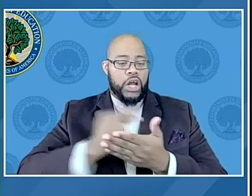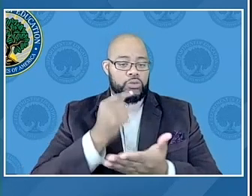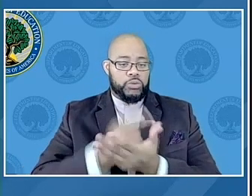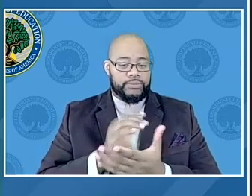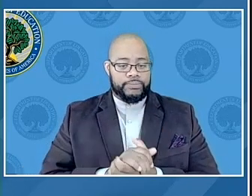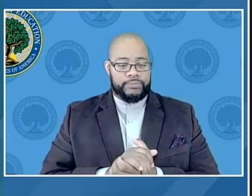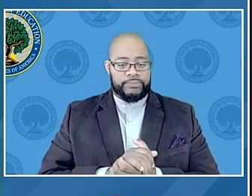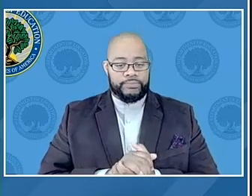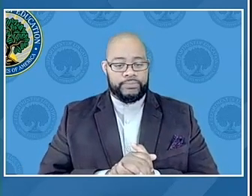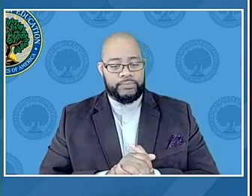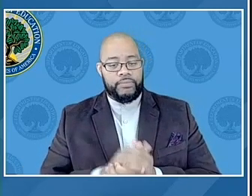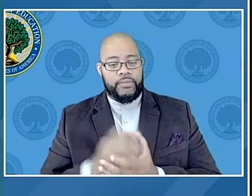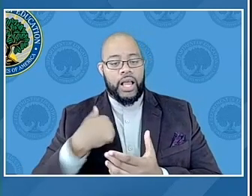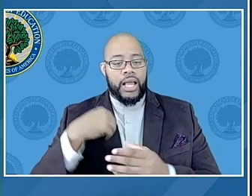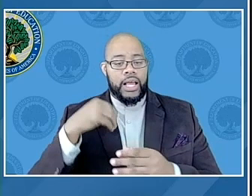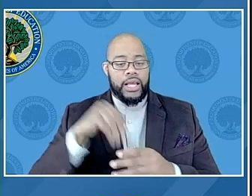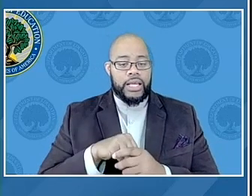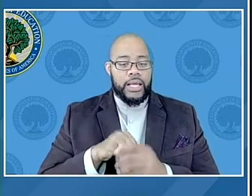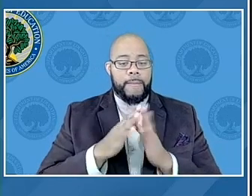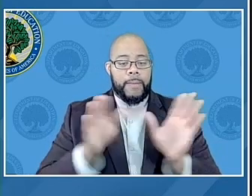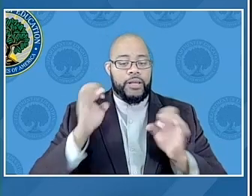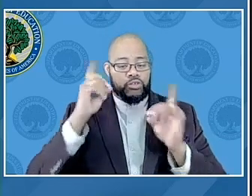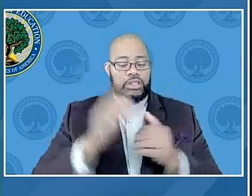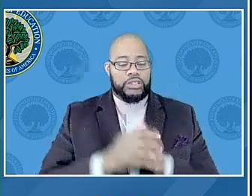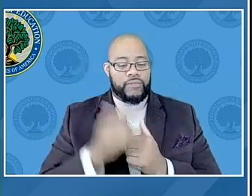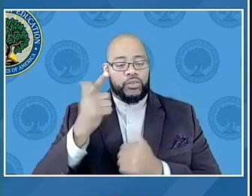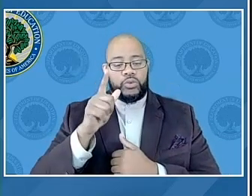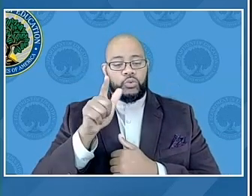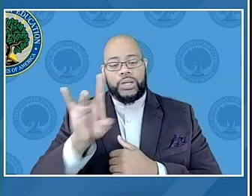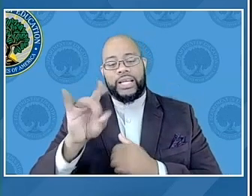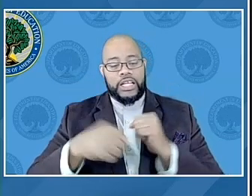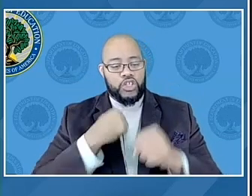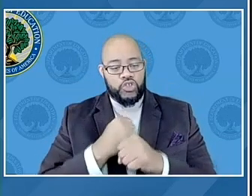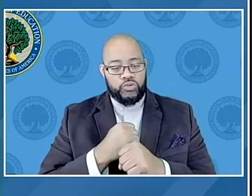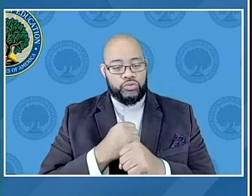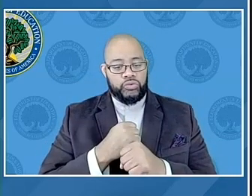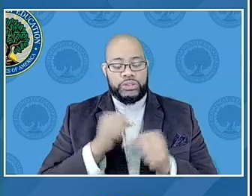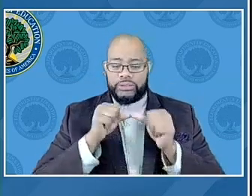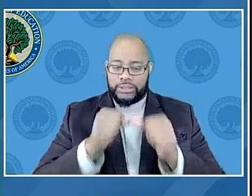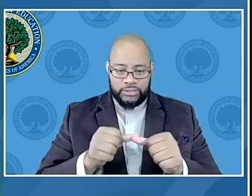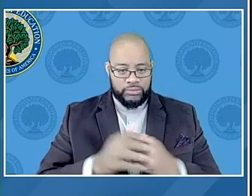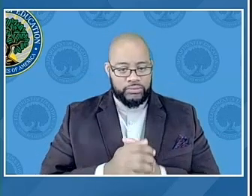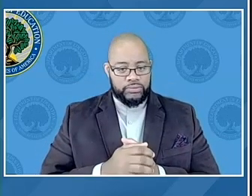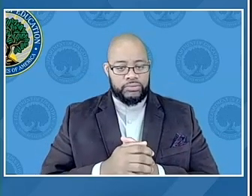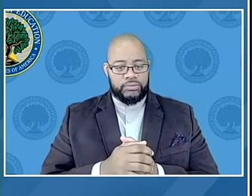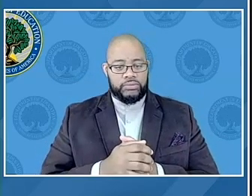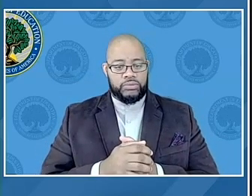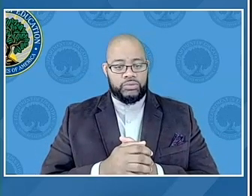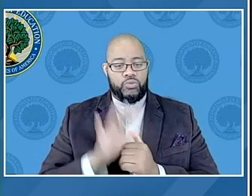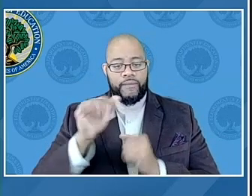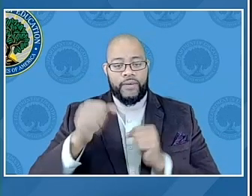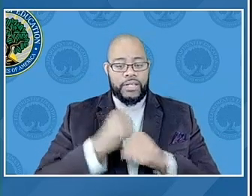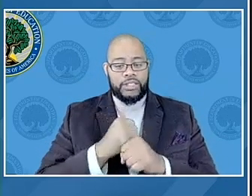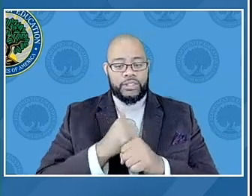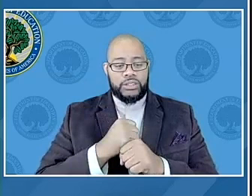I've been in public education for 28 years and continue to be, 25 years as a band director and music educator.